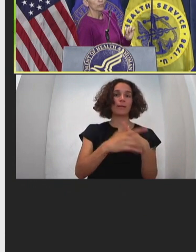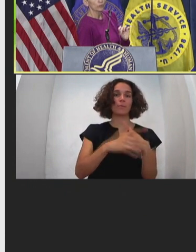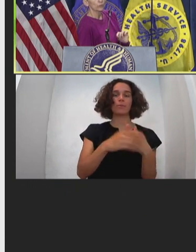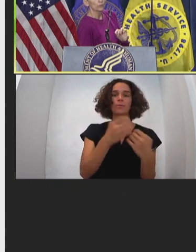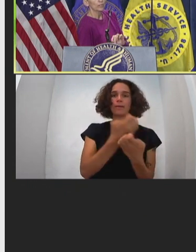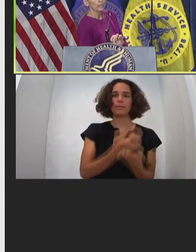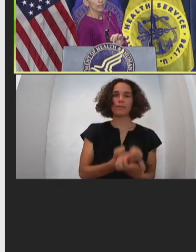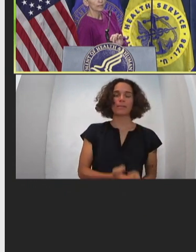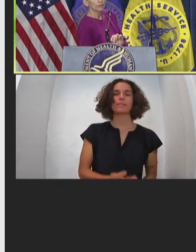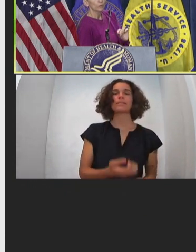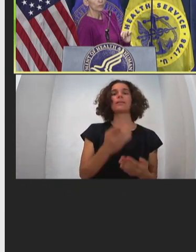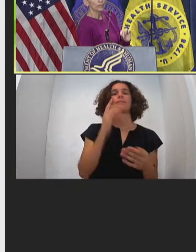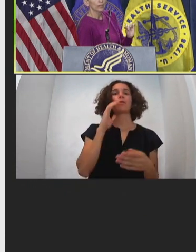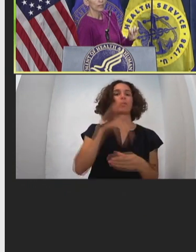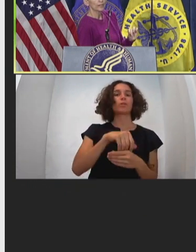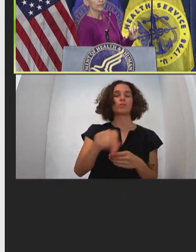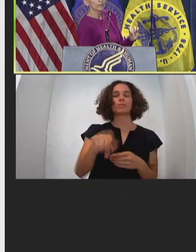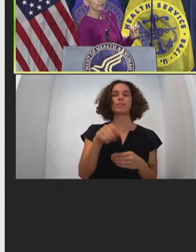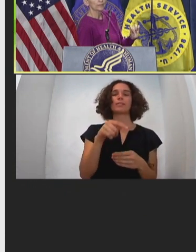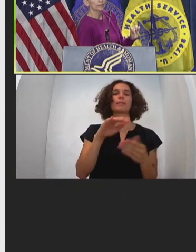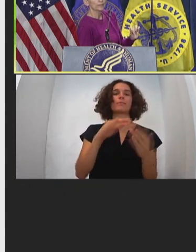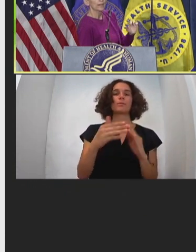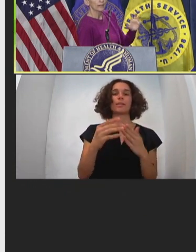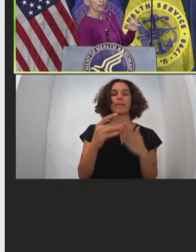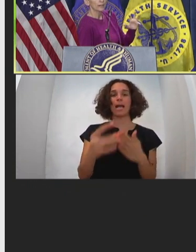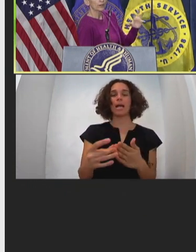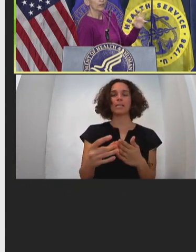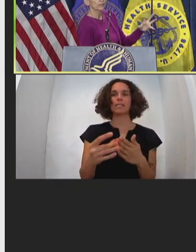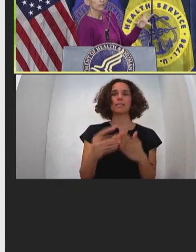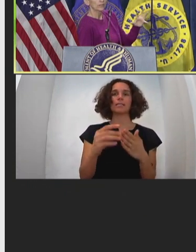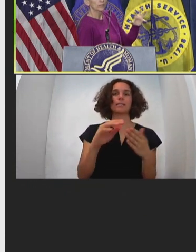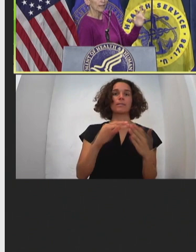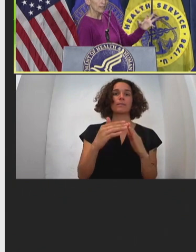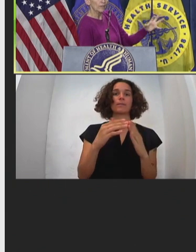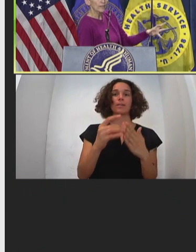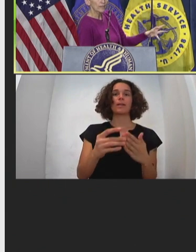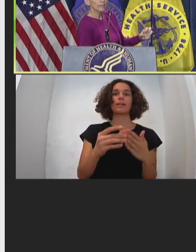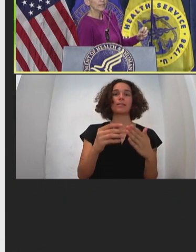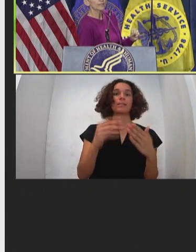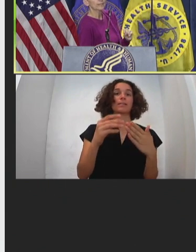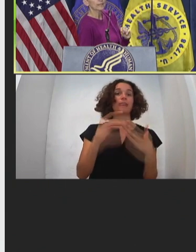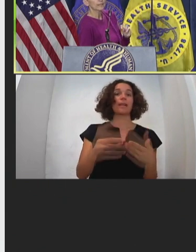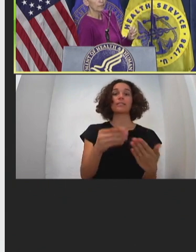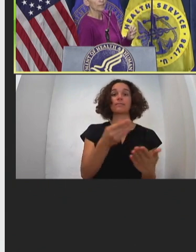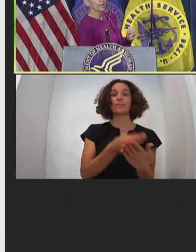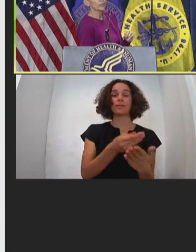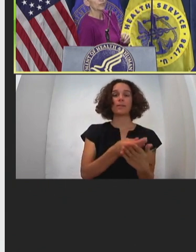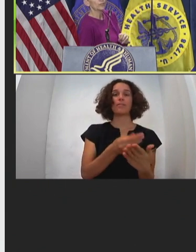Community Guide. The Community Guide is guide -- guards -- guides funding and applications. And